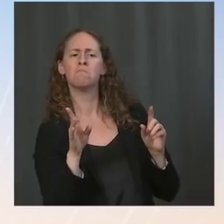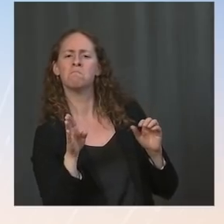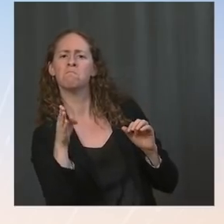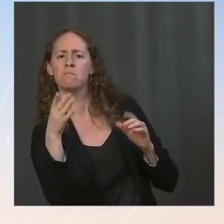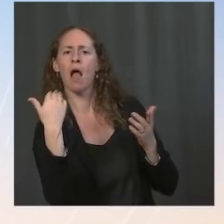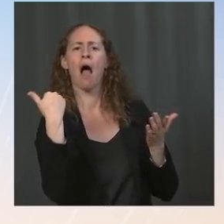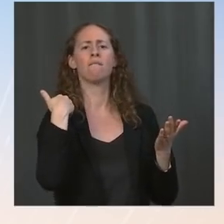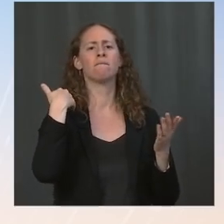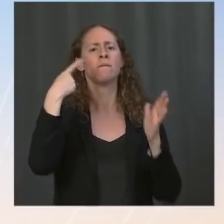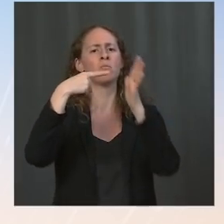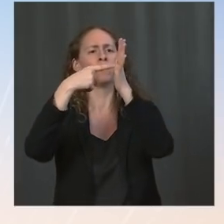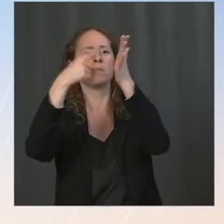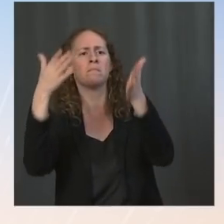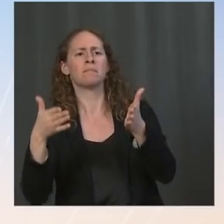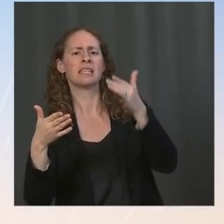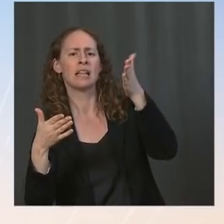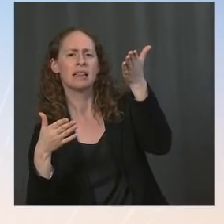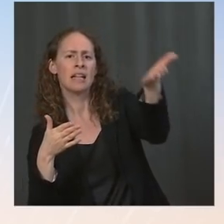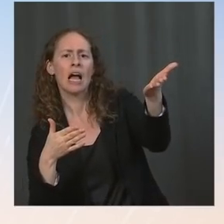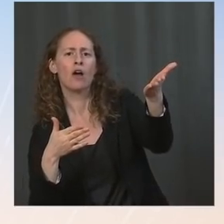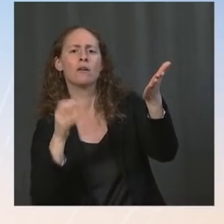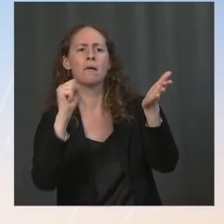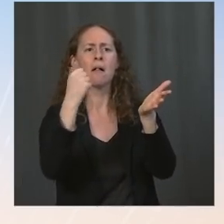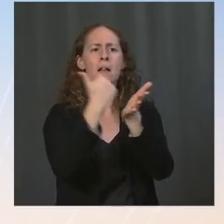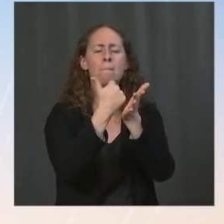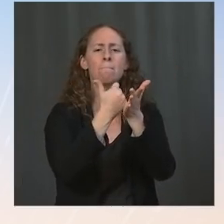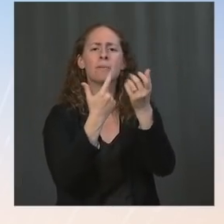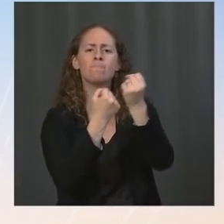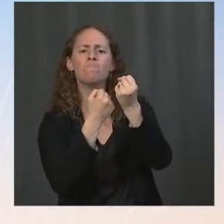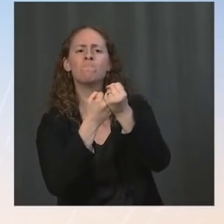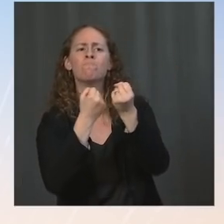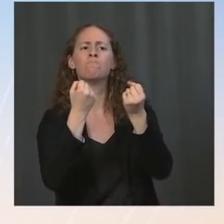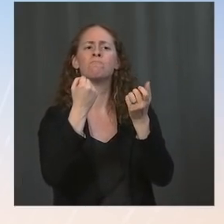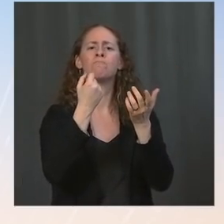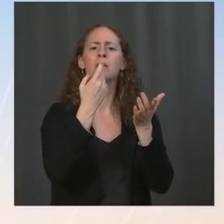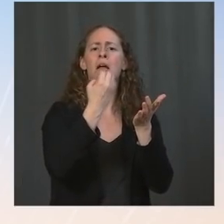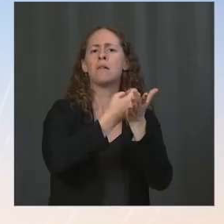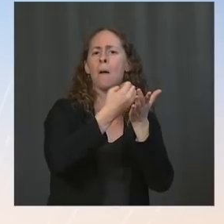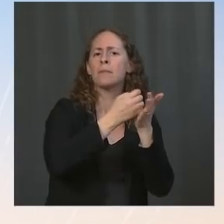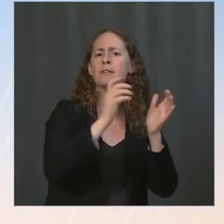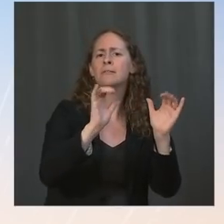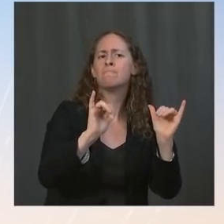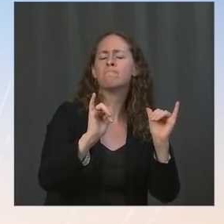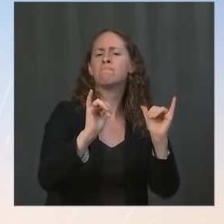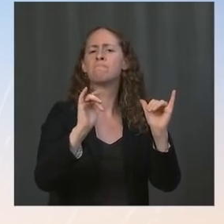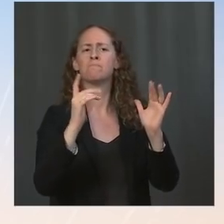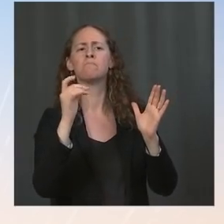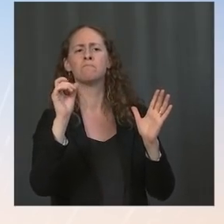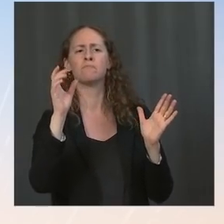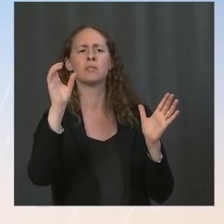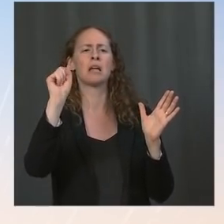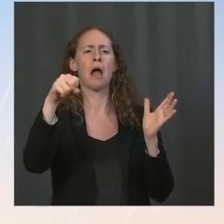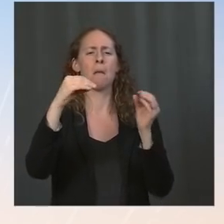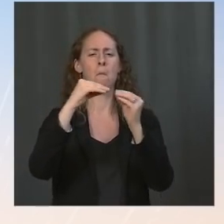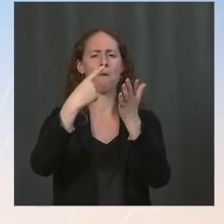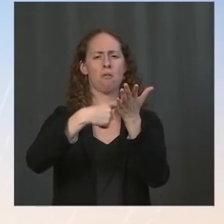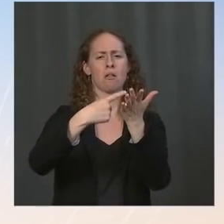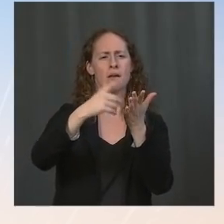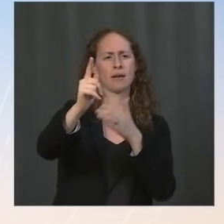and facilitate passage of other people who want to leave Afghanistan. We will have more details for that, I expect, in the coming days. And can I add one more piece that we're working on?